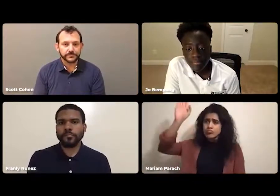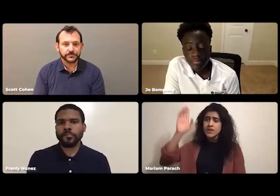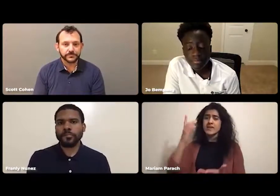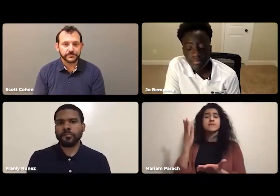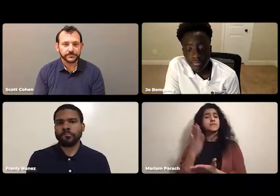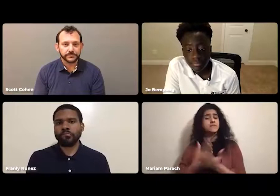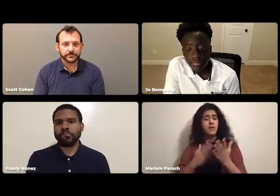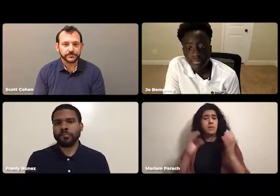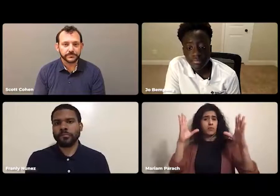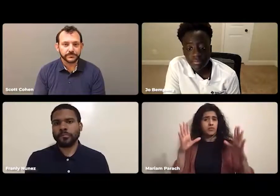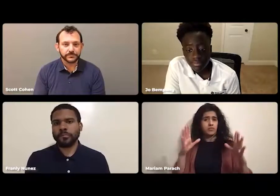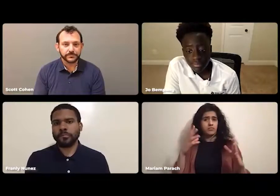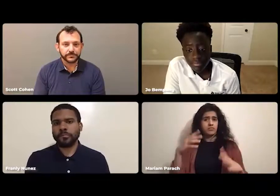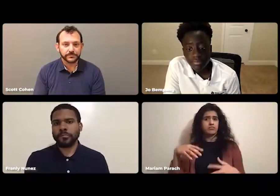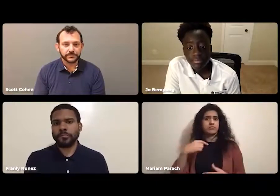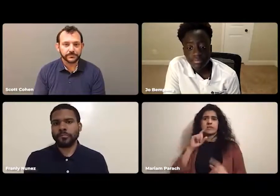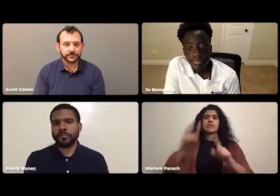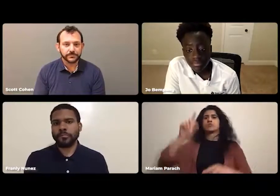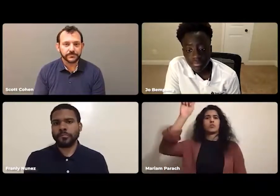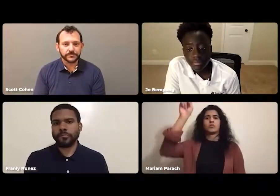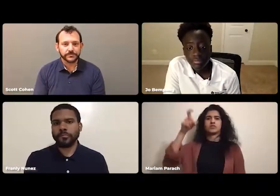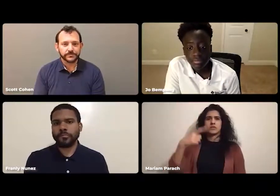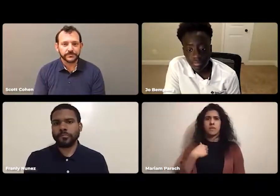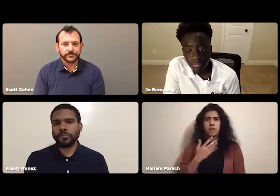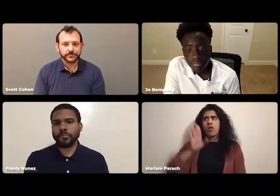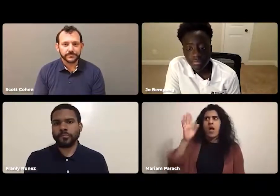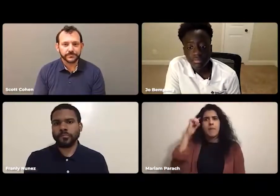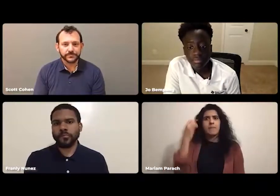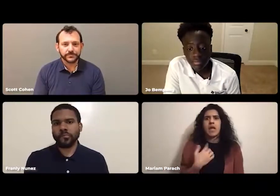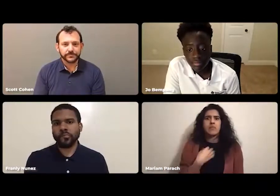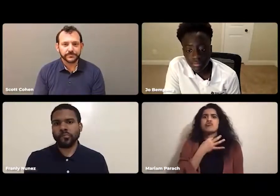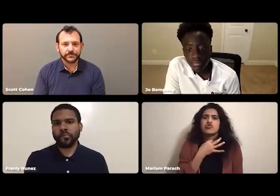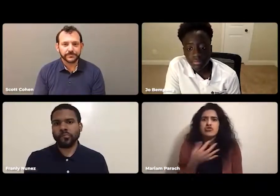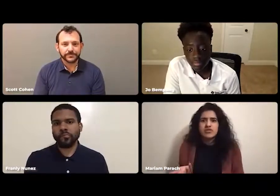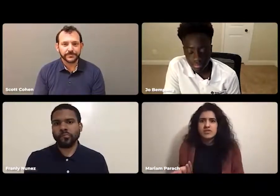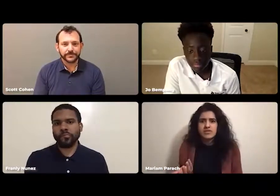I always raised my hand in class. Some professors wouldn't answer my question.